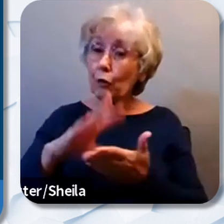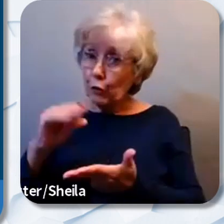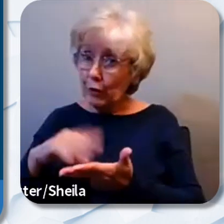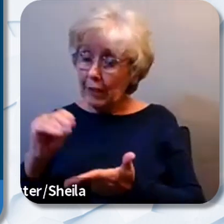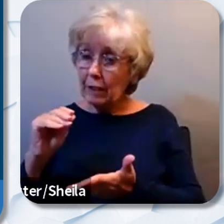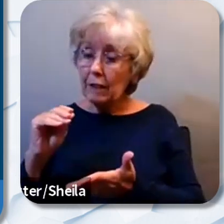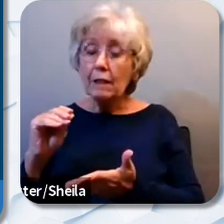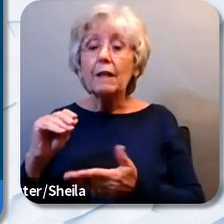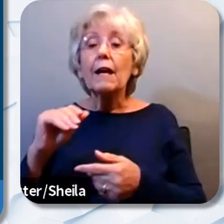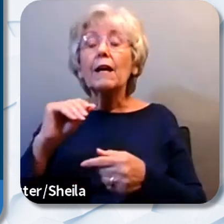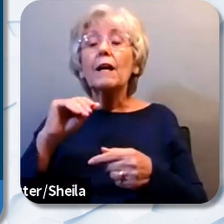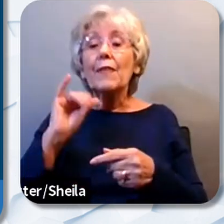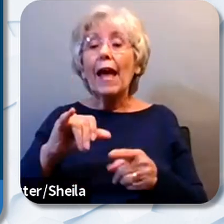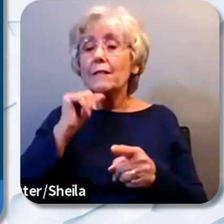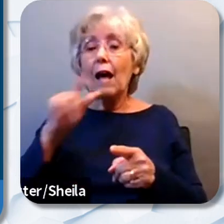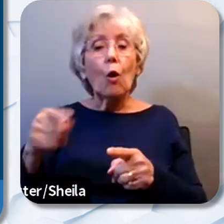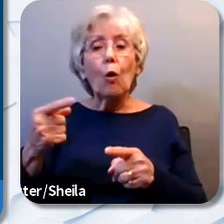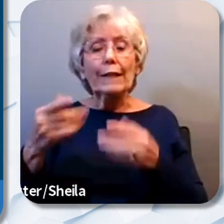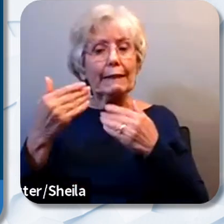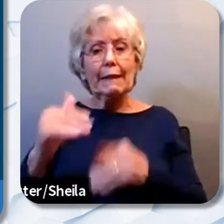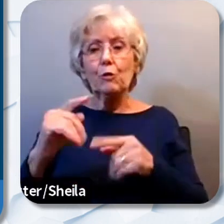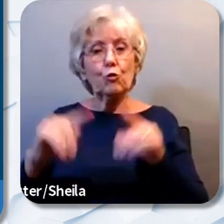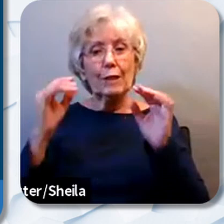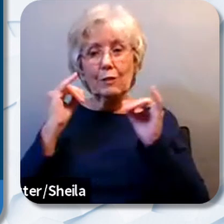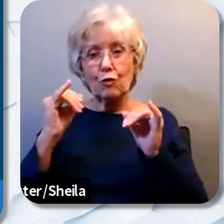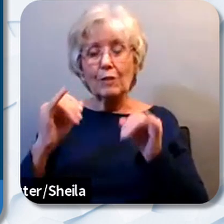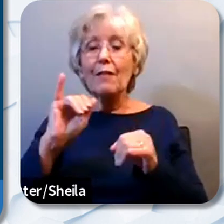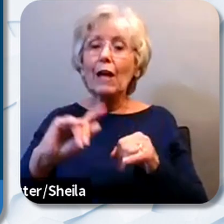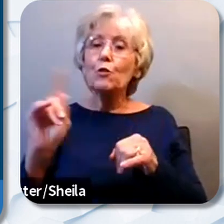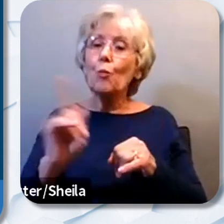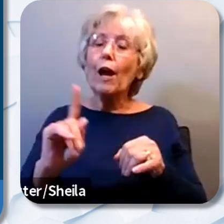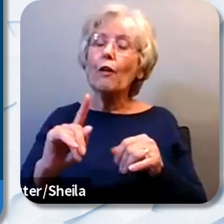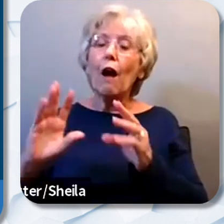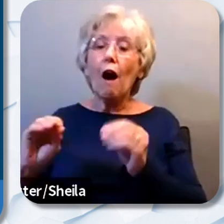Not only just instruction but that's where our office of language acquisition, is that's where